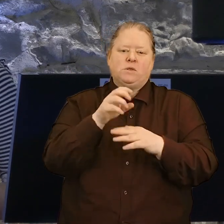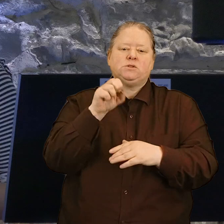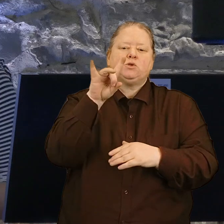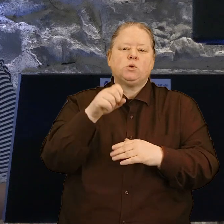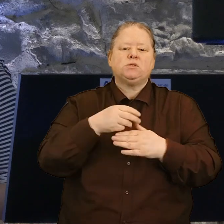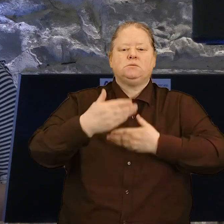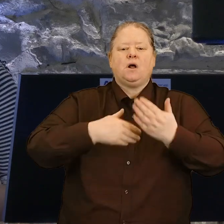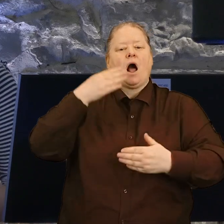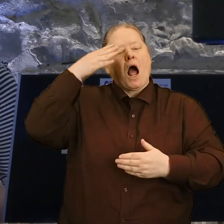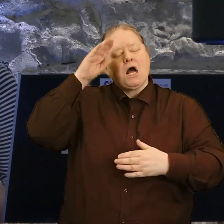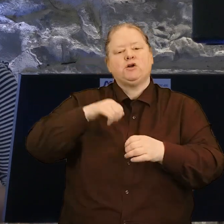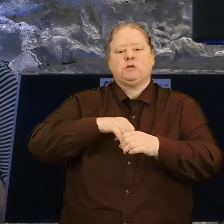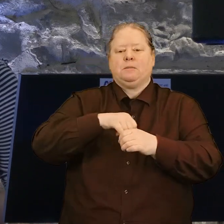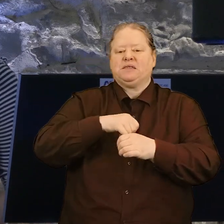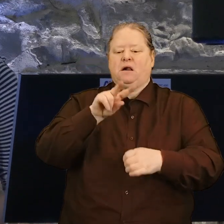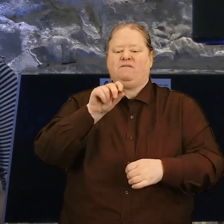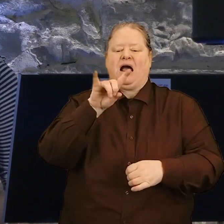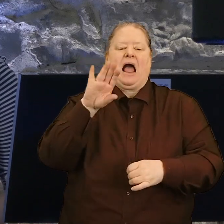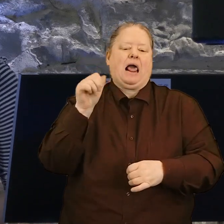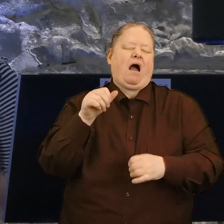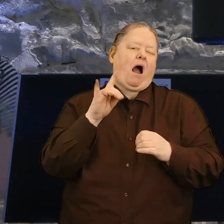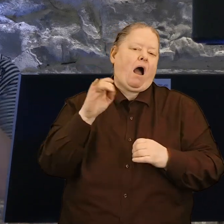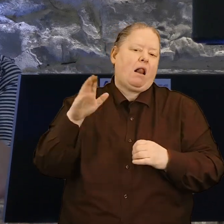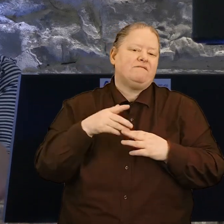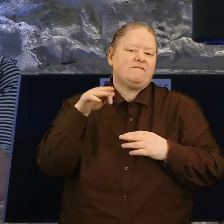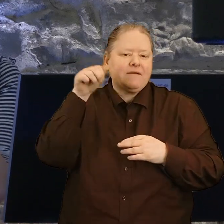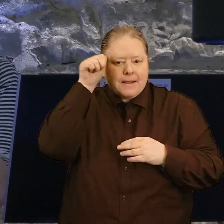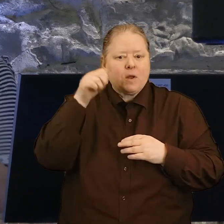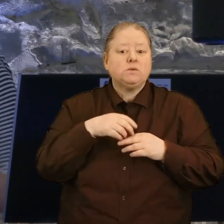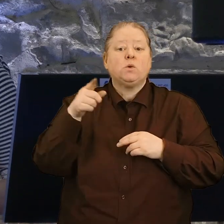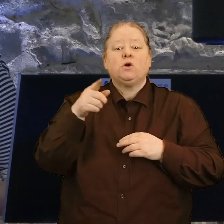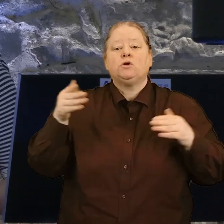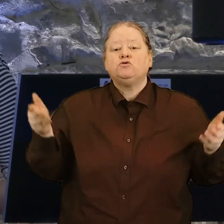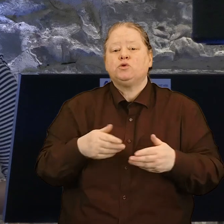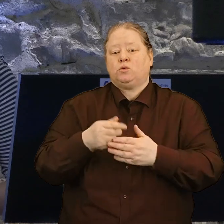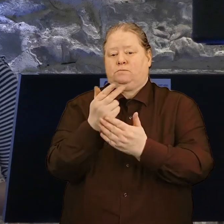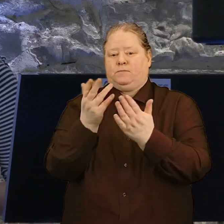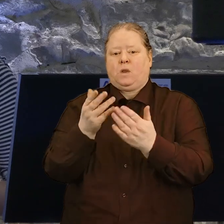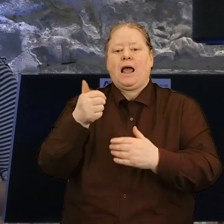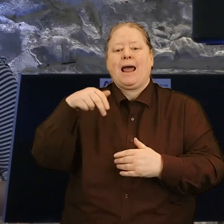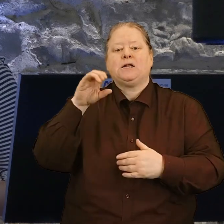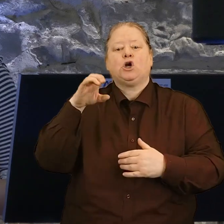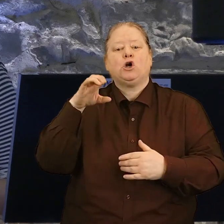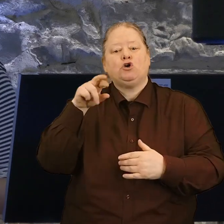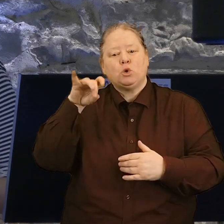'Irish Medical Valhalla'. So in her introduction to the study of Irish Medical portraiture and Cruickshanks comments that quote the